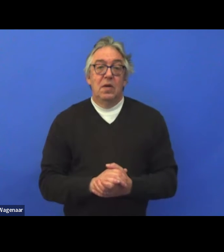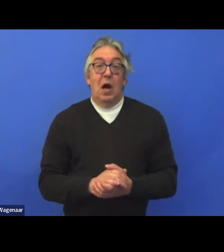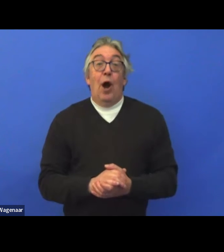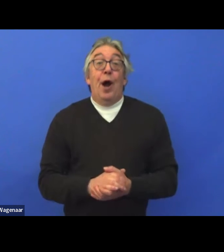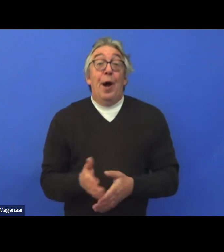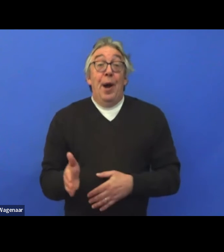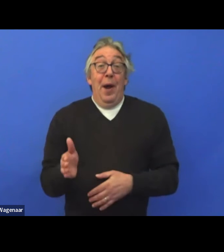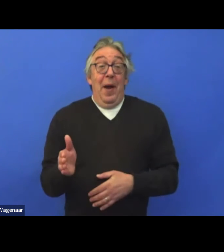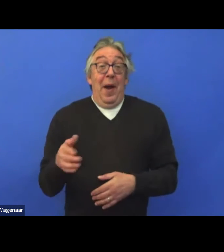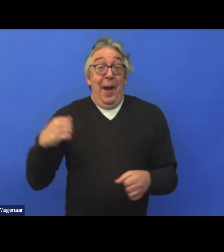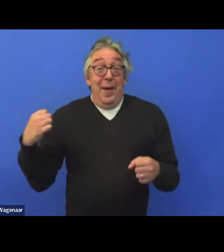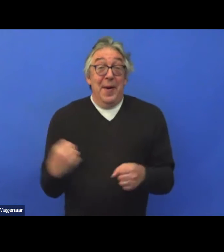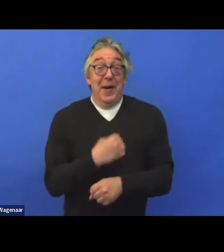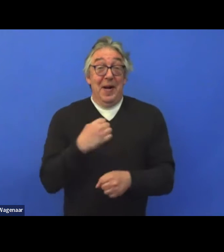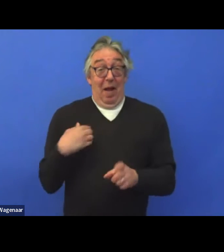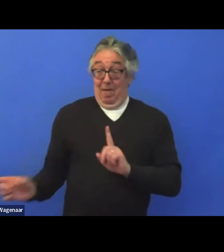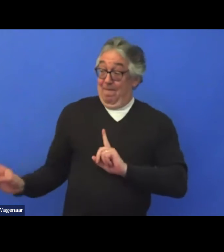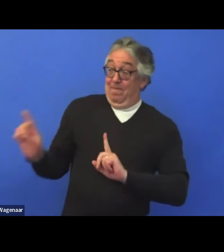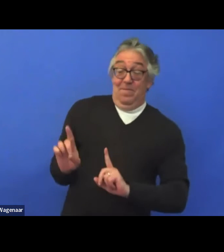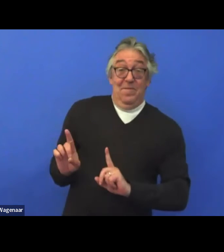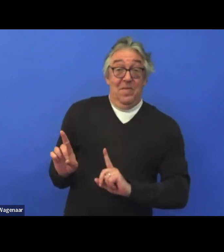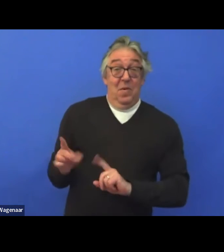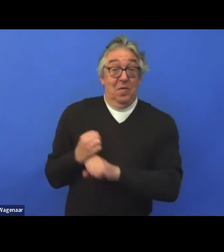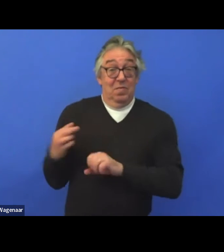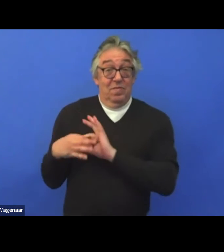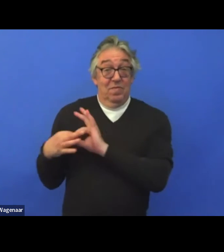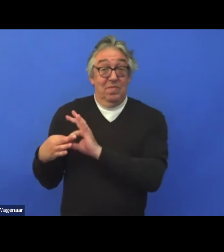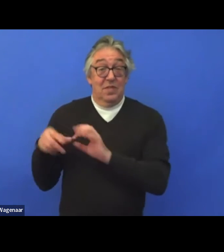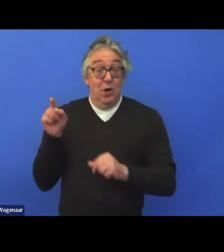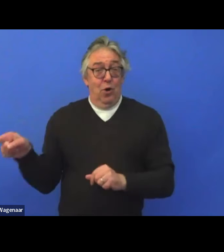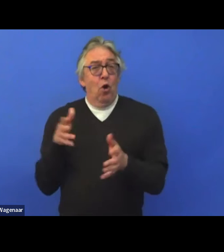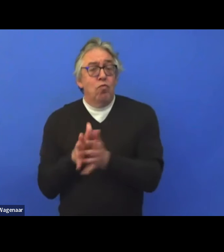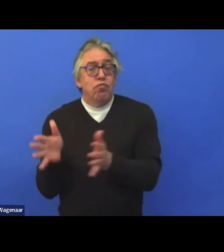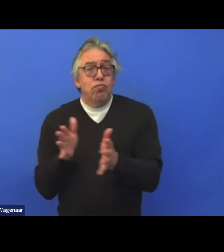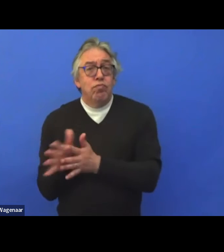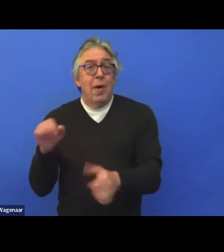I had my colleague talking about employers and their attitude.